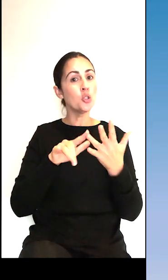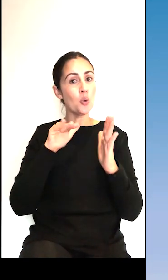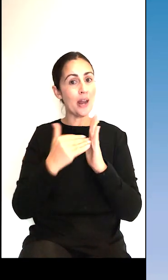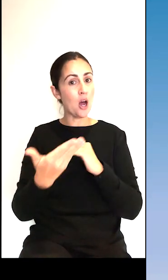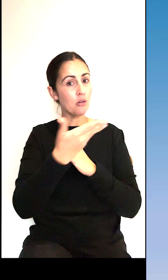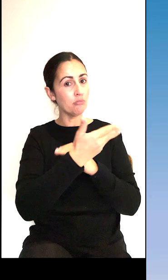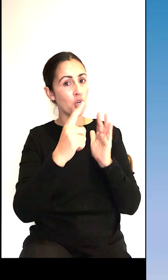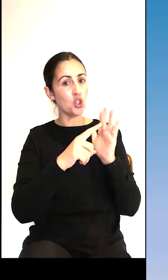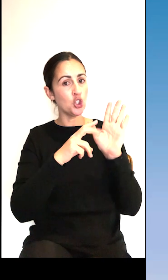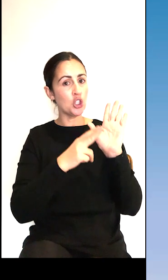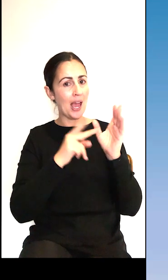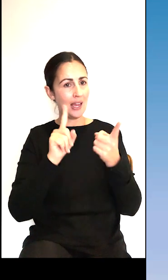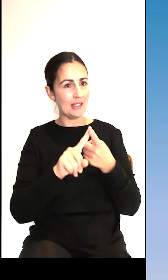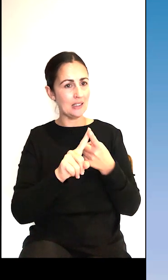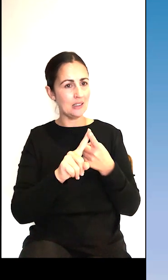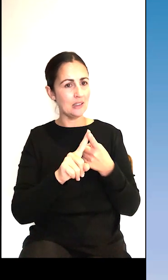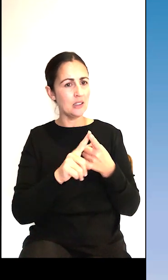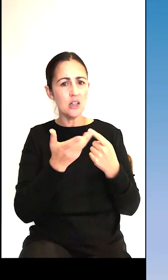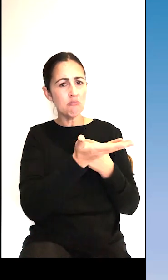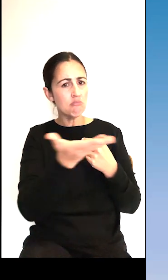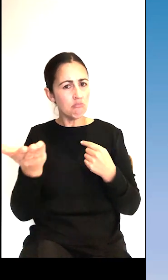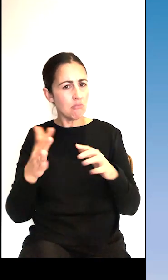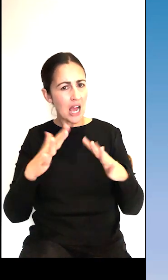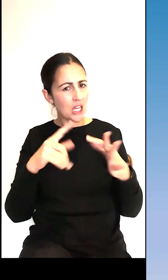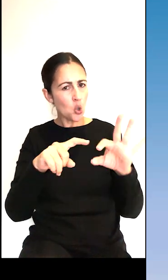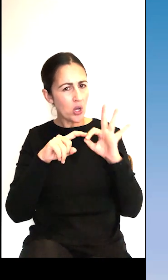to see if we have had any questions from the audience members today. Thank you so much.